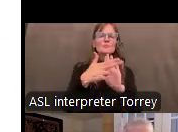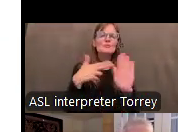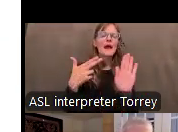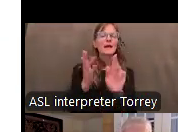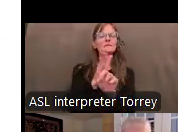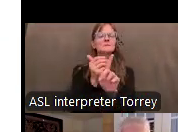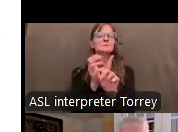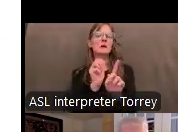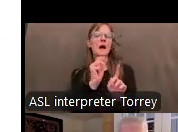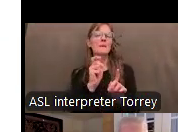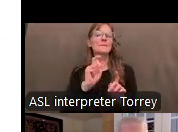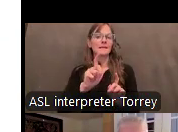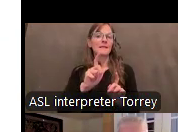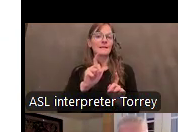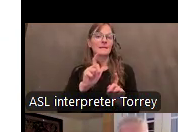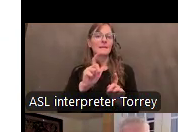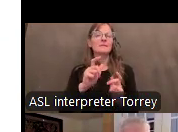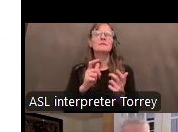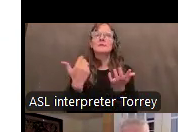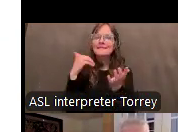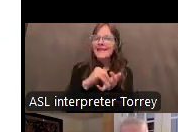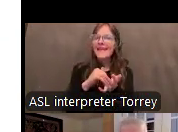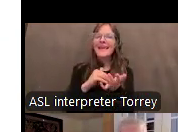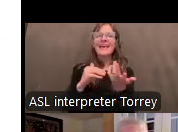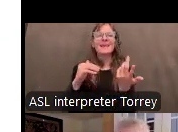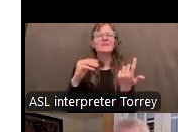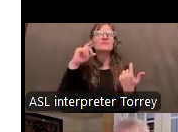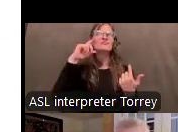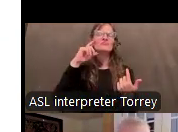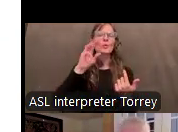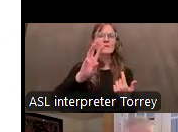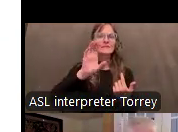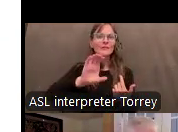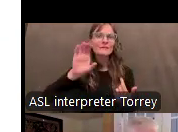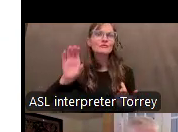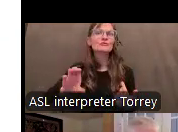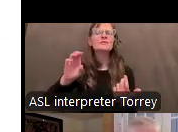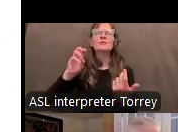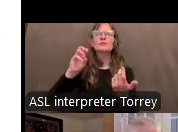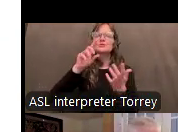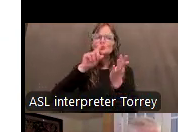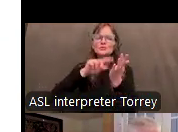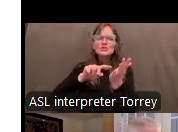conjure when they think of WisCaregiver Careers or when they're first discovering WisCaregiver Careers.